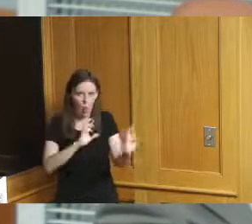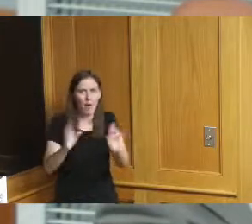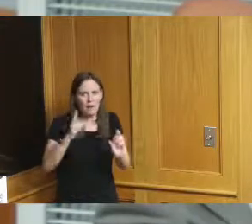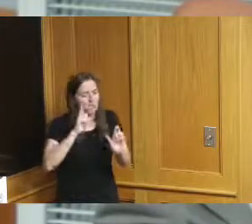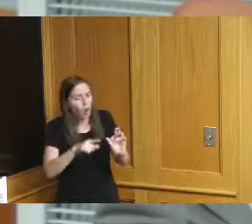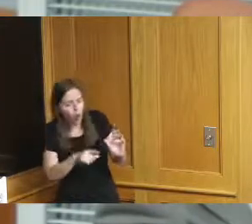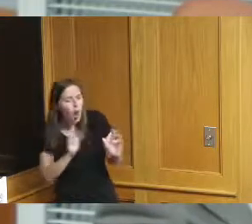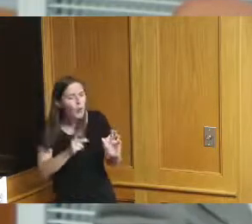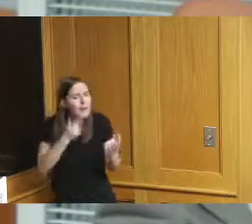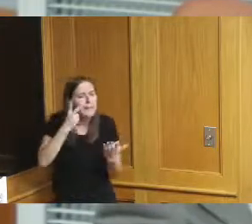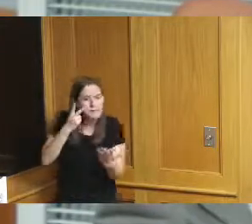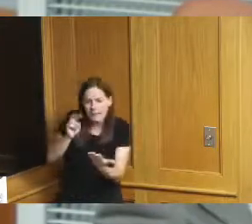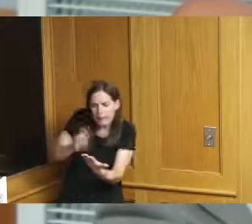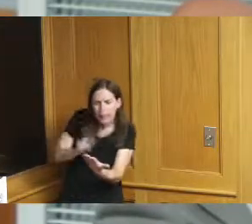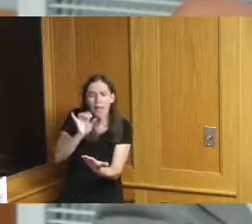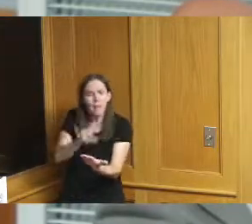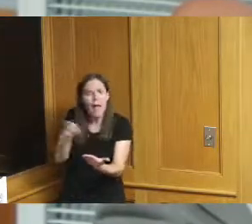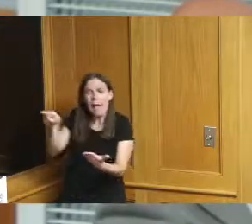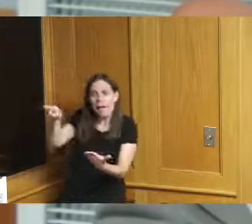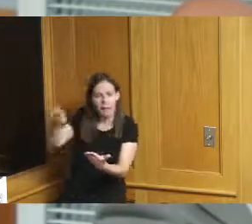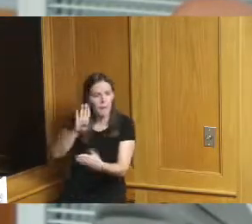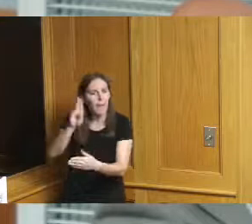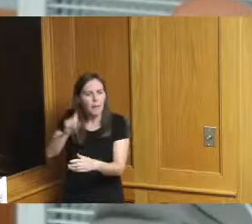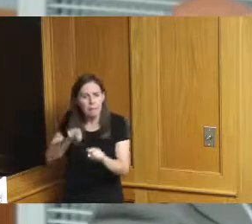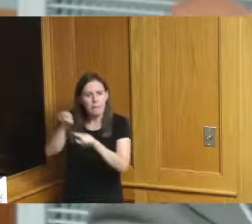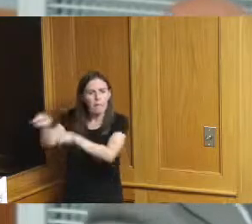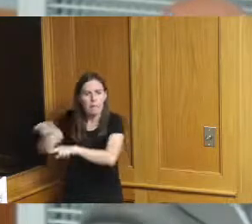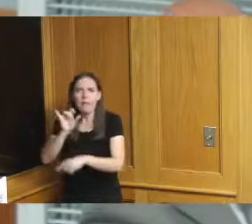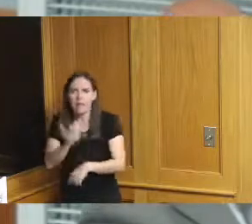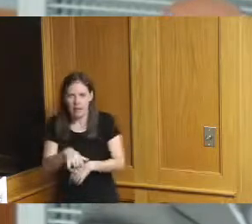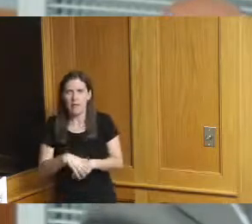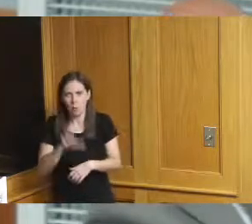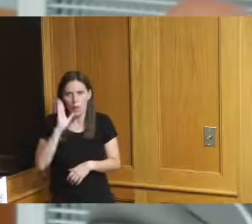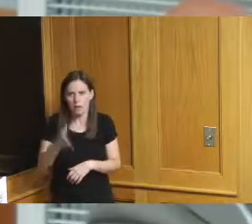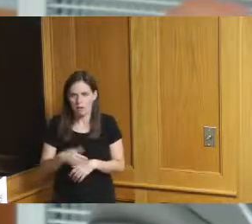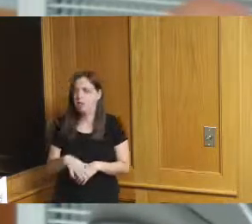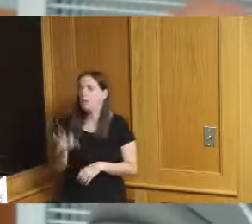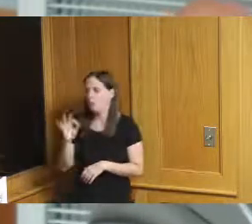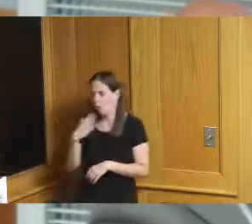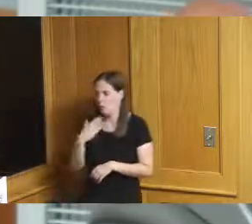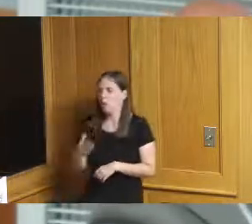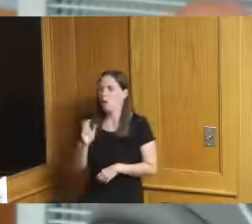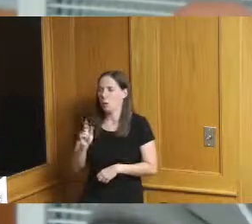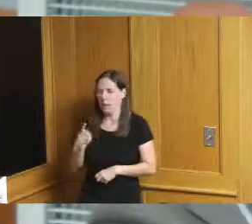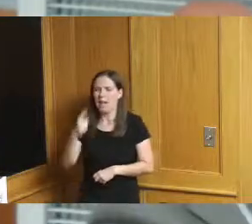as they learn learn the system okay very good and i think your next to the last page is about